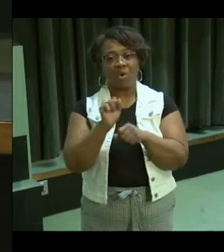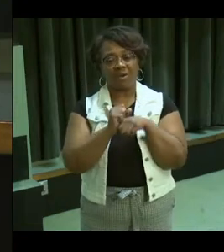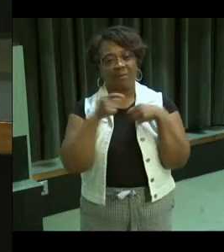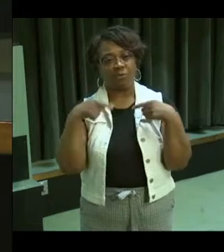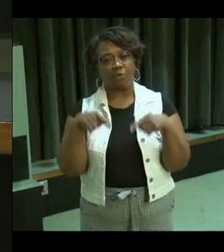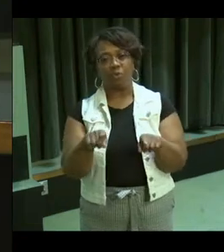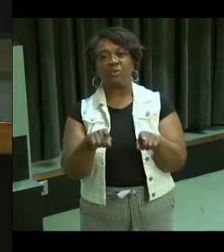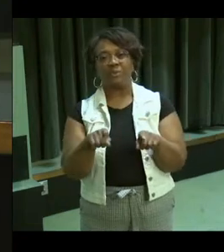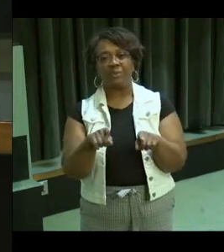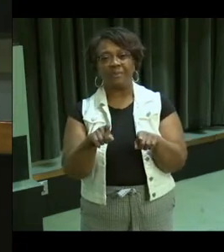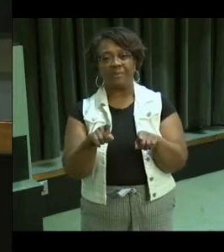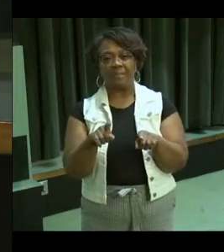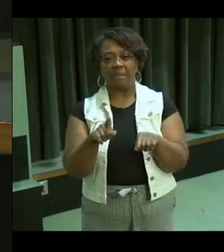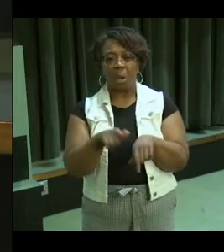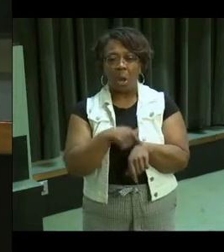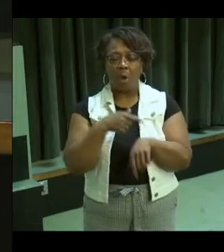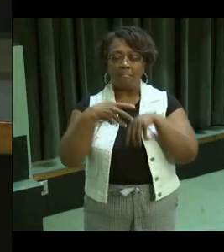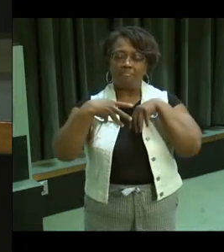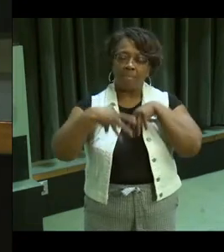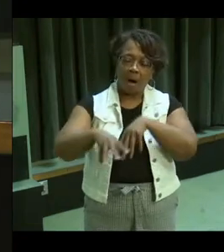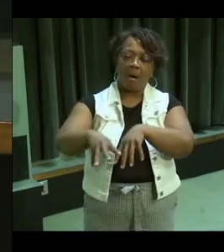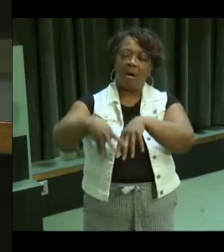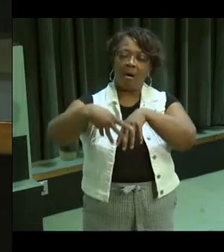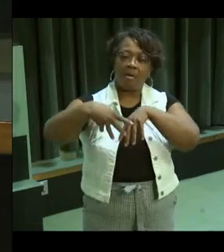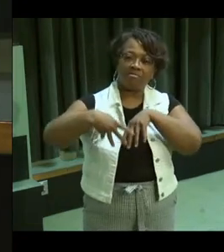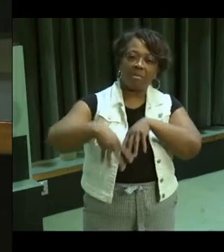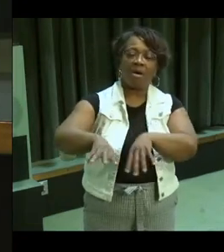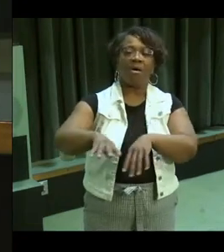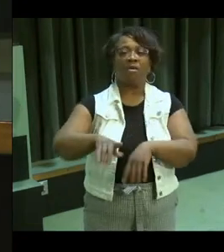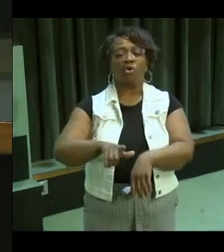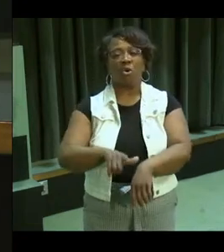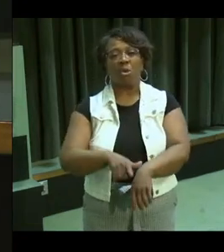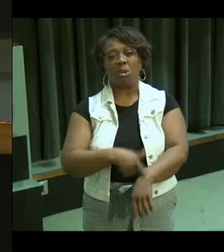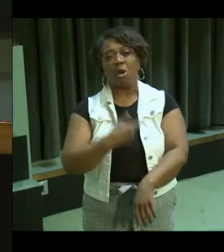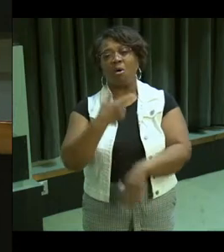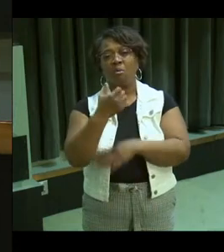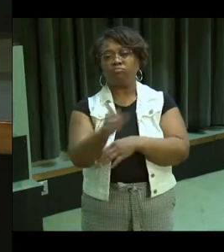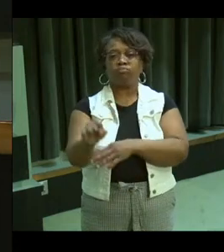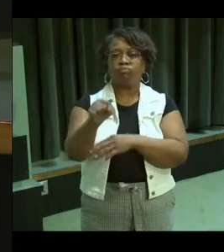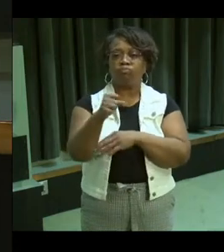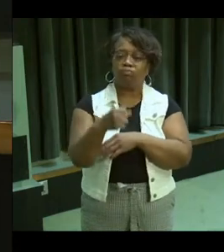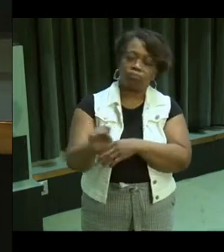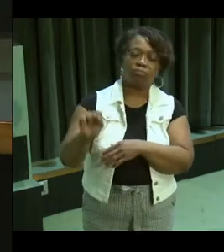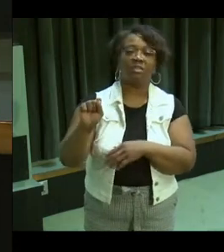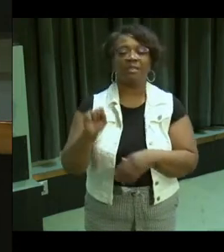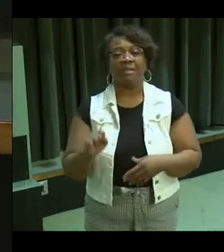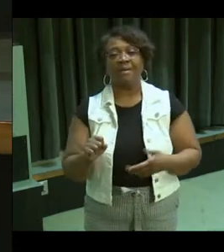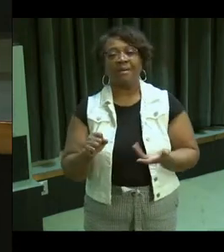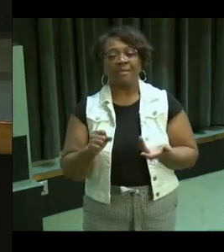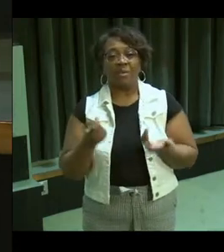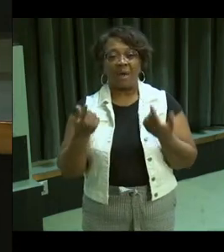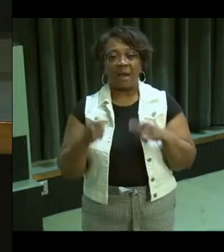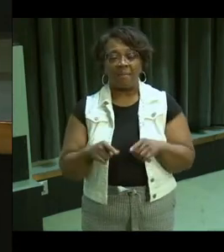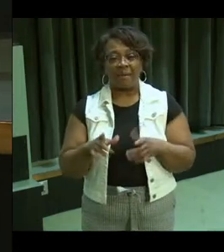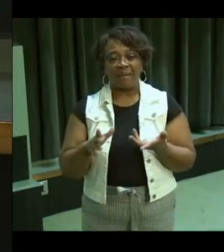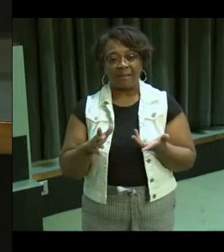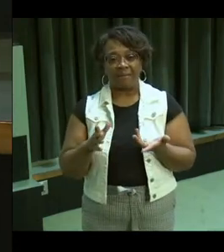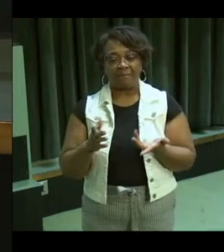during these long marches or